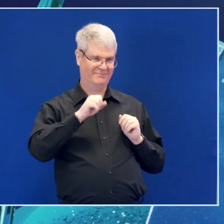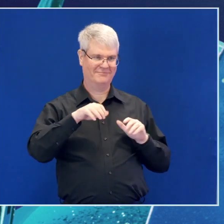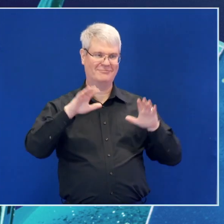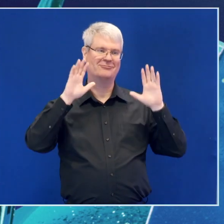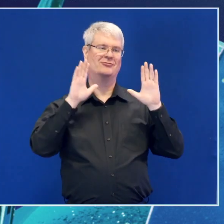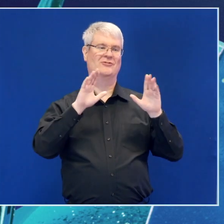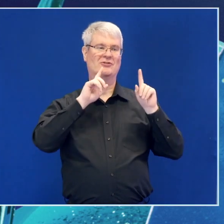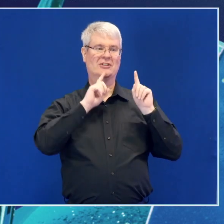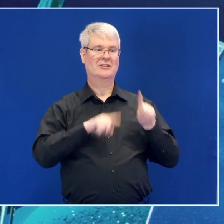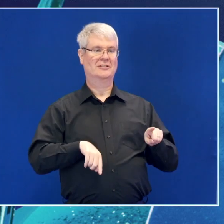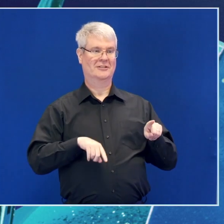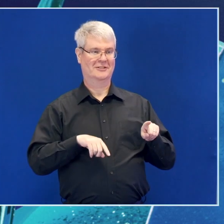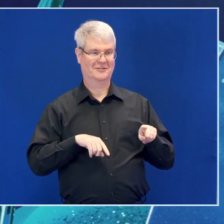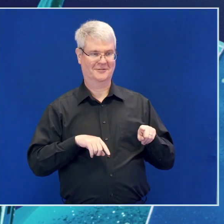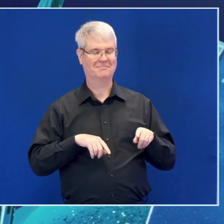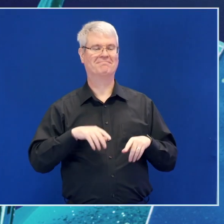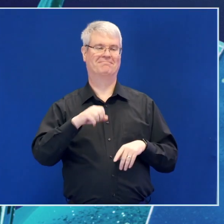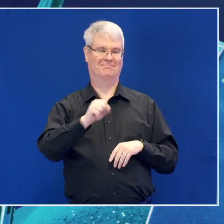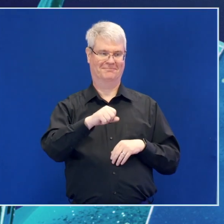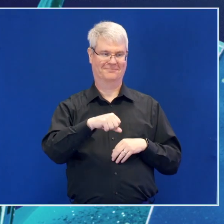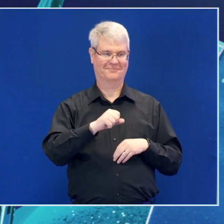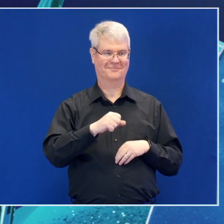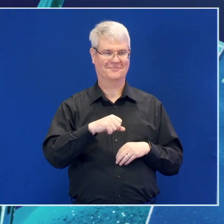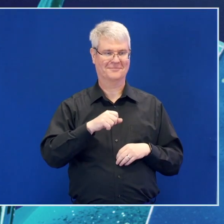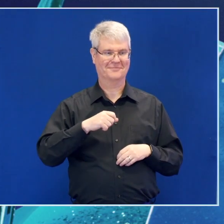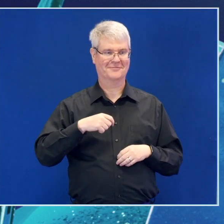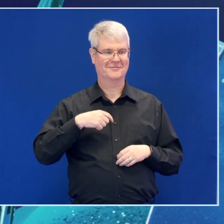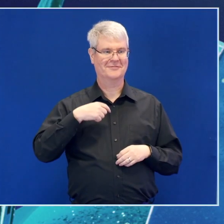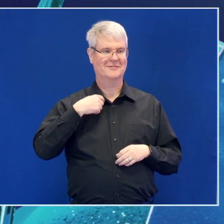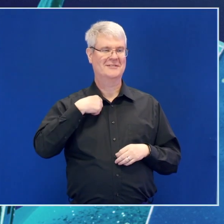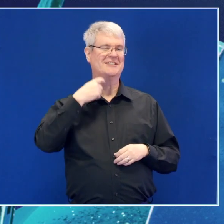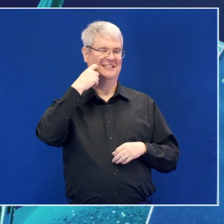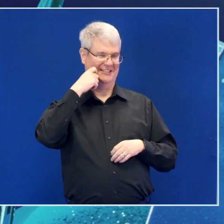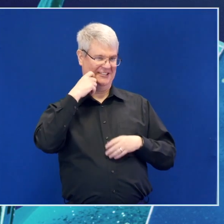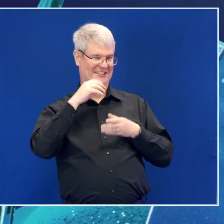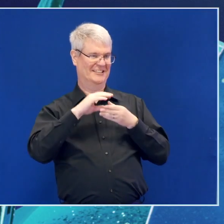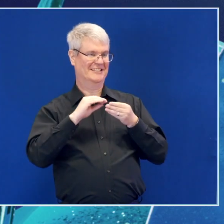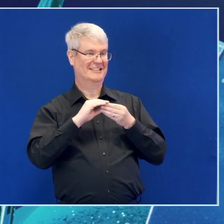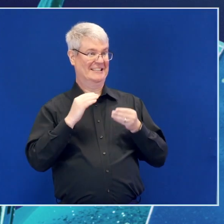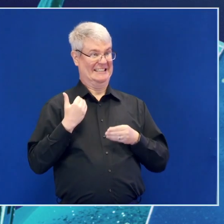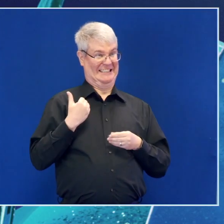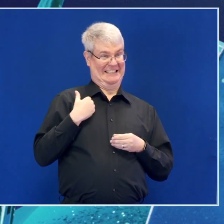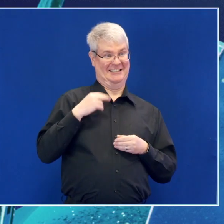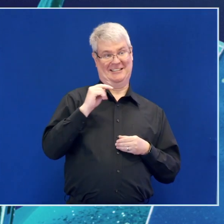So we just wrapped up Neurodiversity Celebration Week, which is the week that we